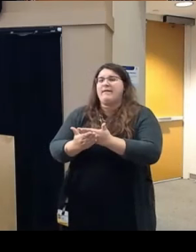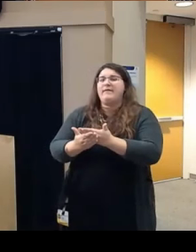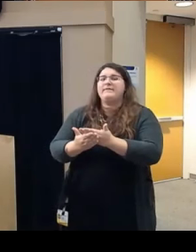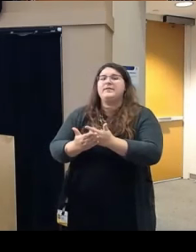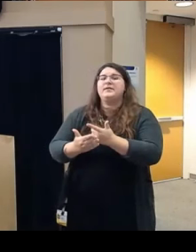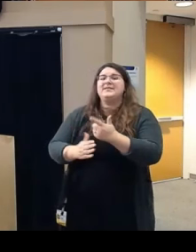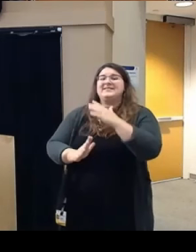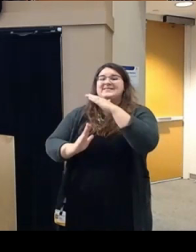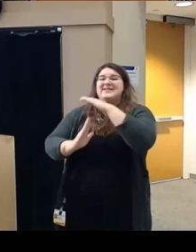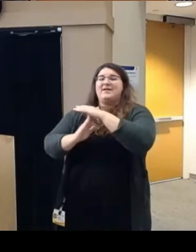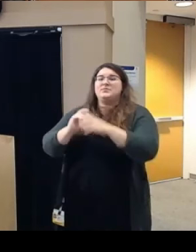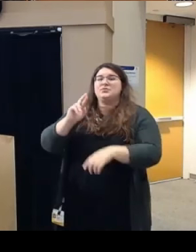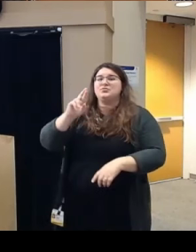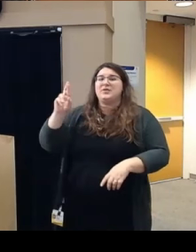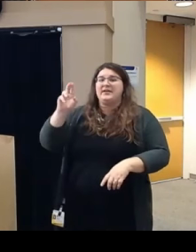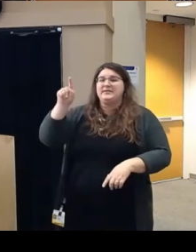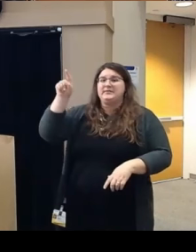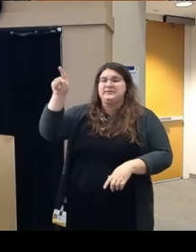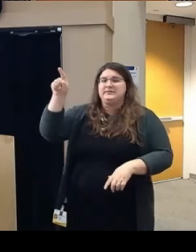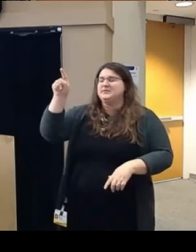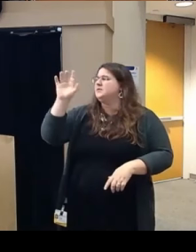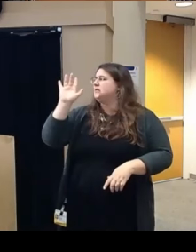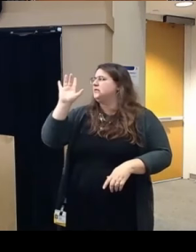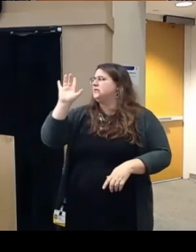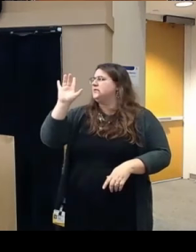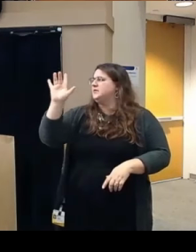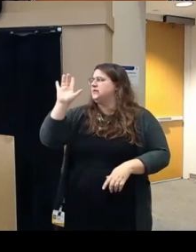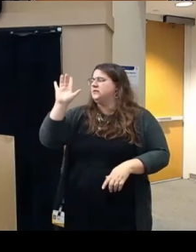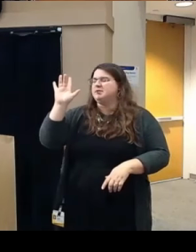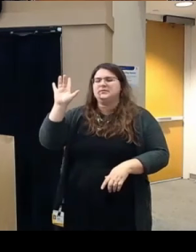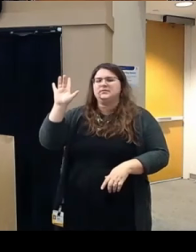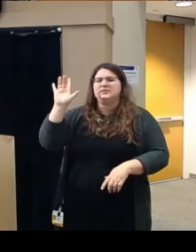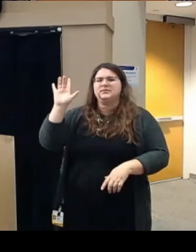right it might be under your more tab after we go live and when I click on this you can see I